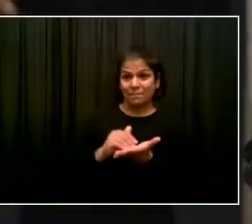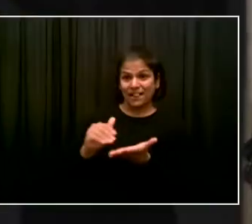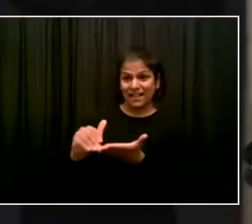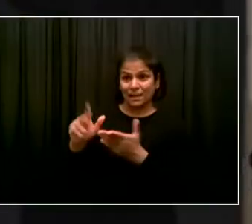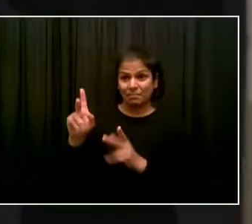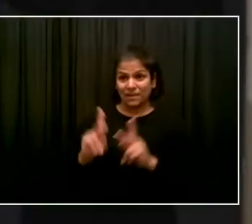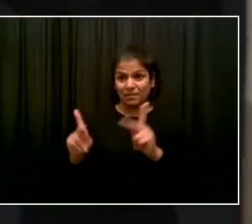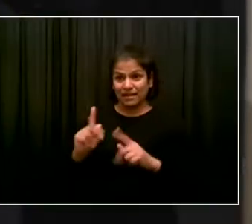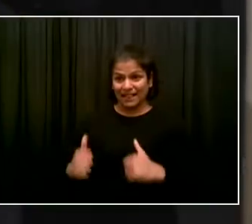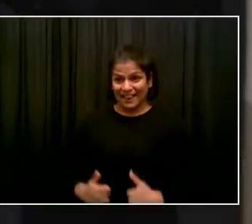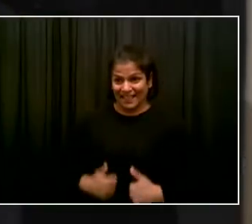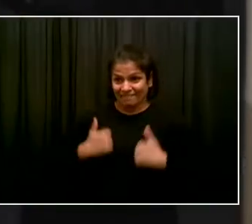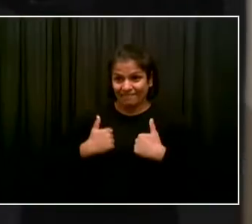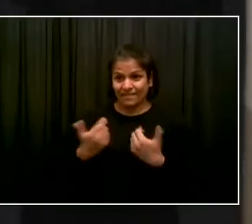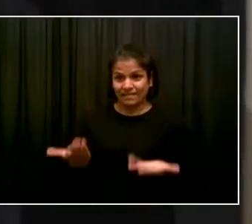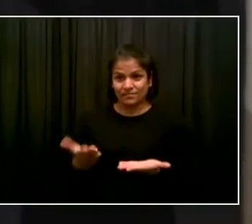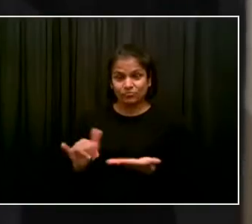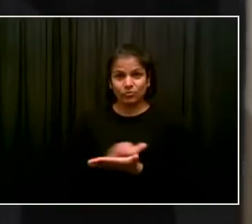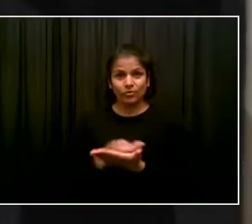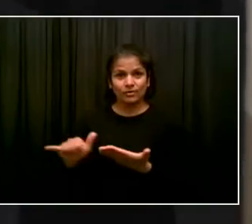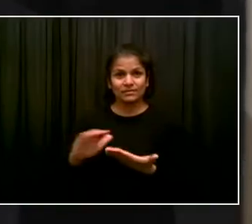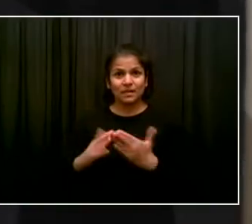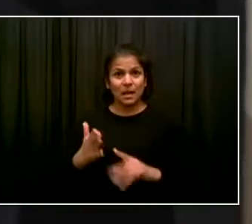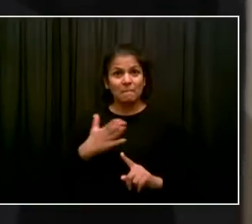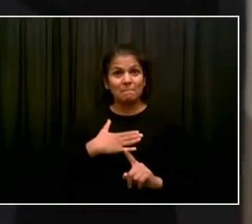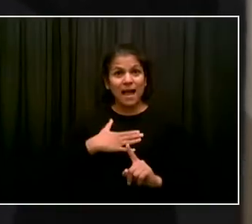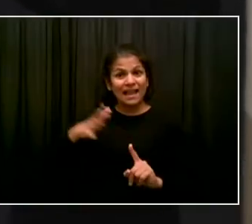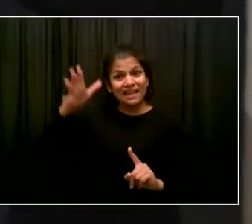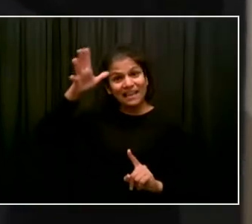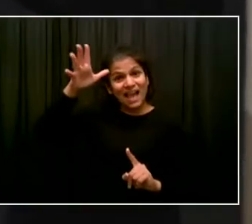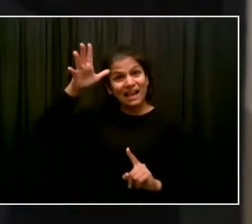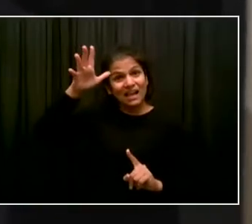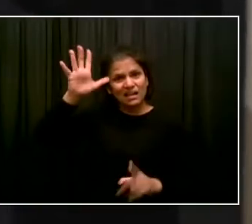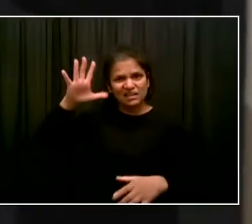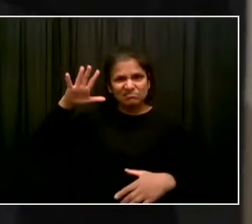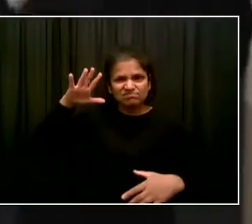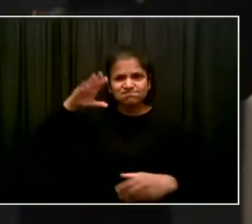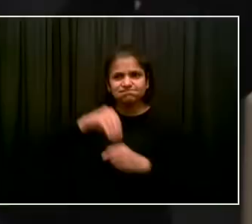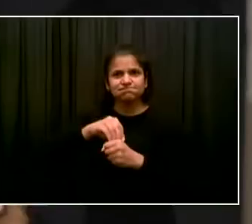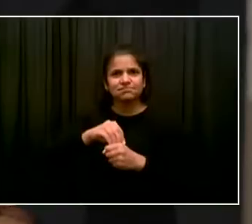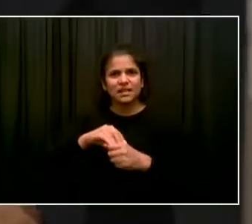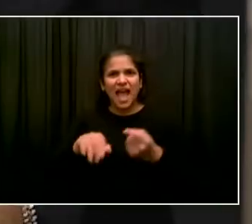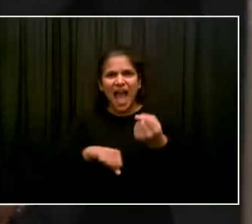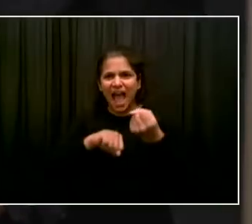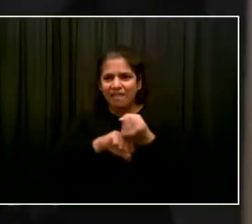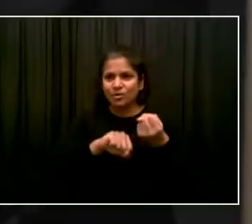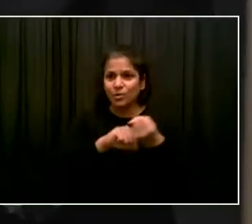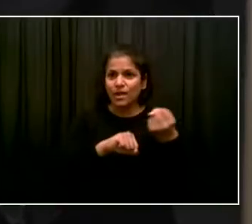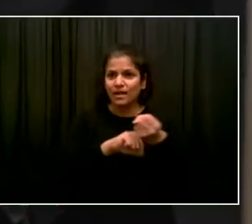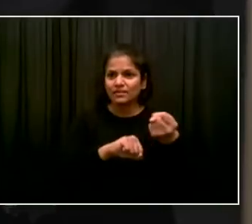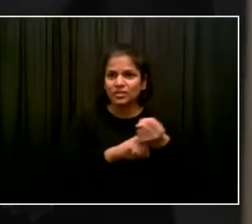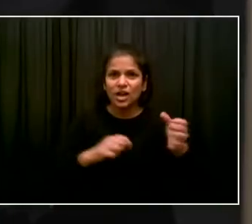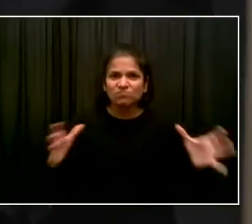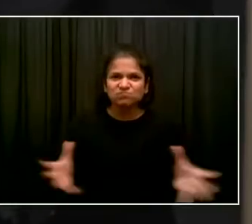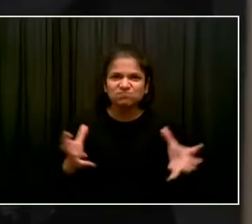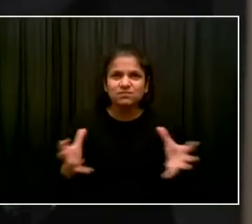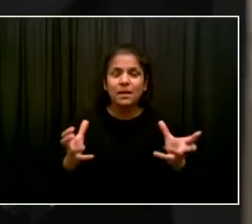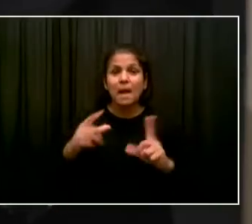OVER 8 MILLONI NEW YORKERS, MY DAD LIVES IN